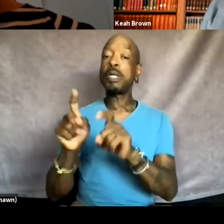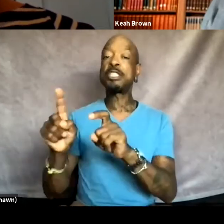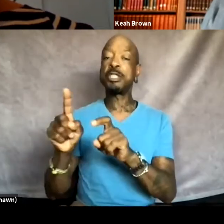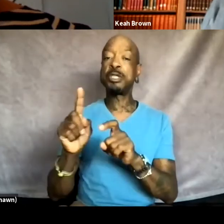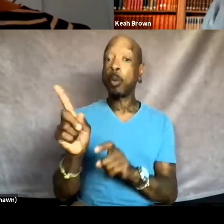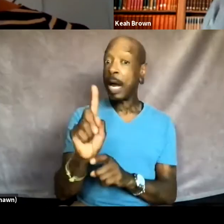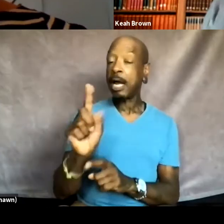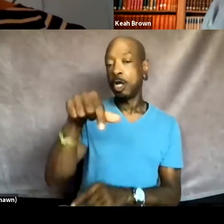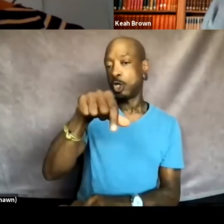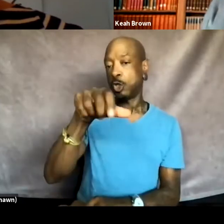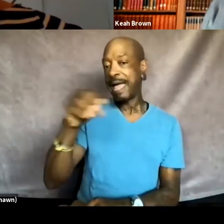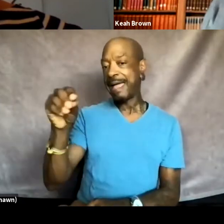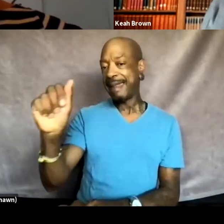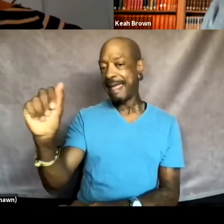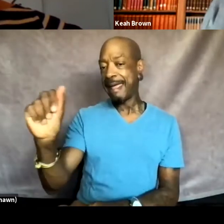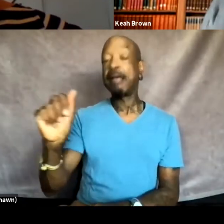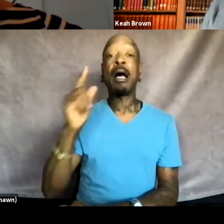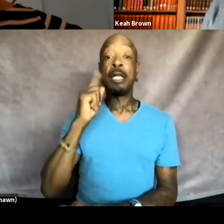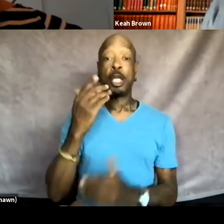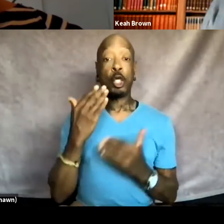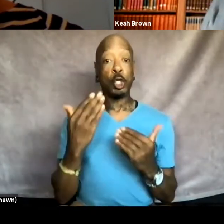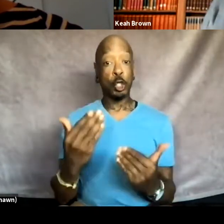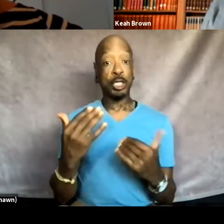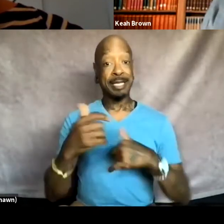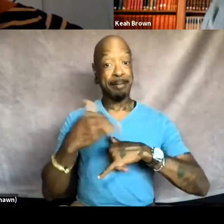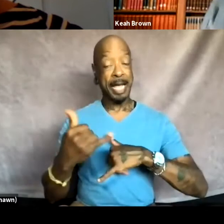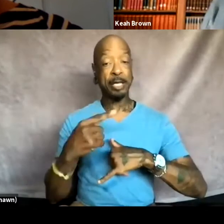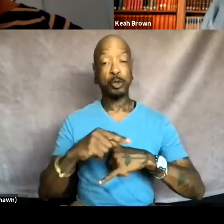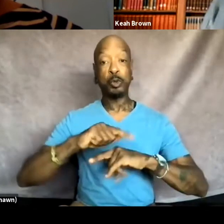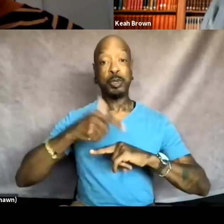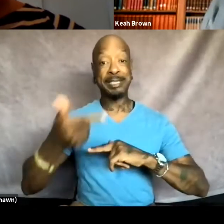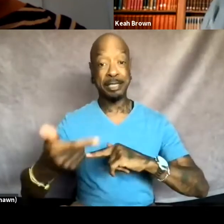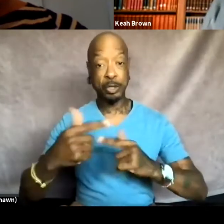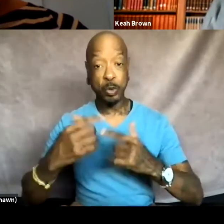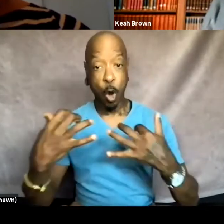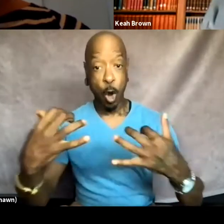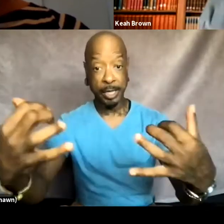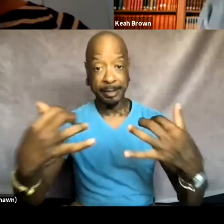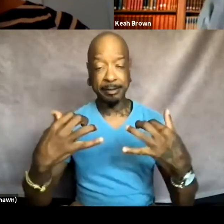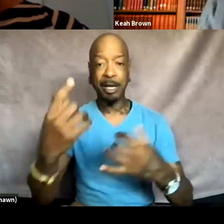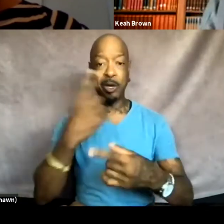so I think now's a good time to transition to our audience questions if that sounds good to you Keah. Keah Brown: Sounds great.